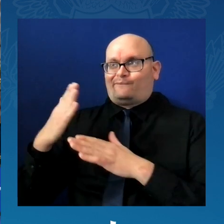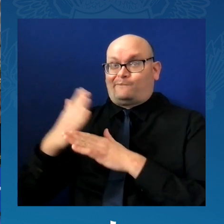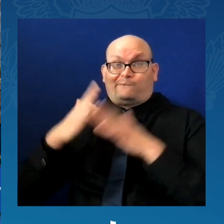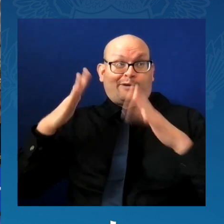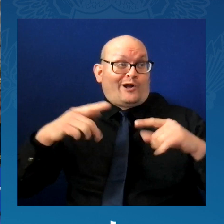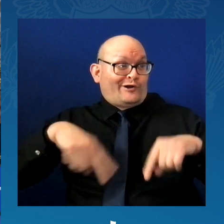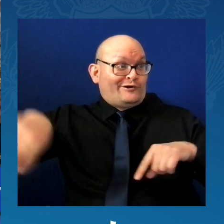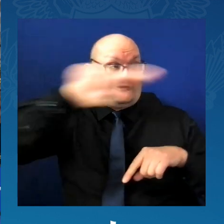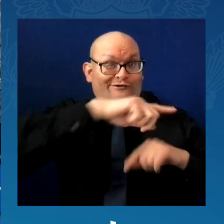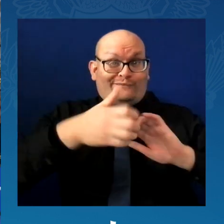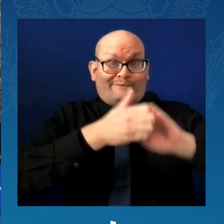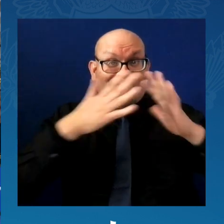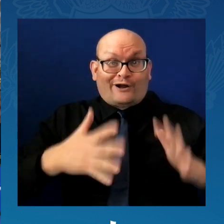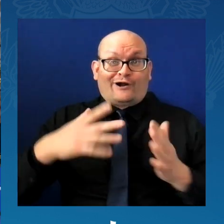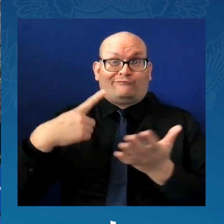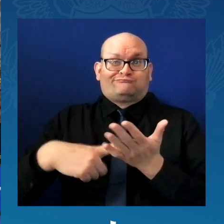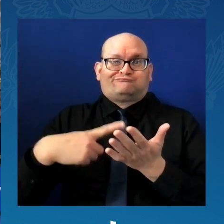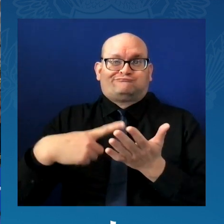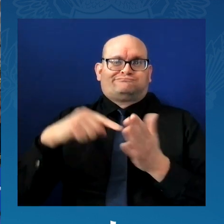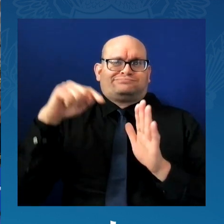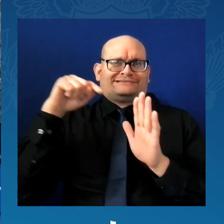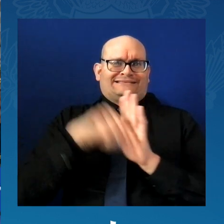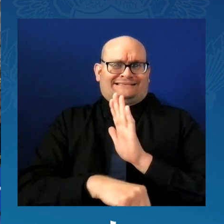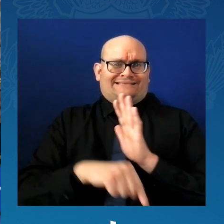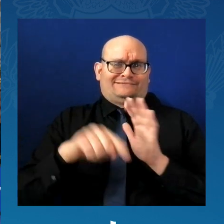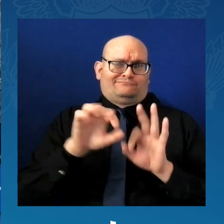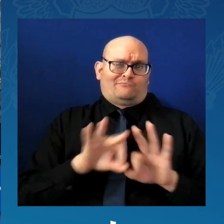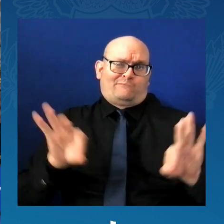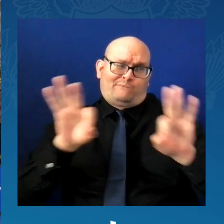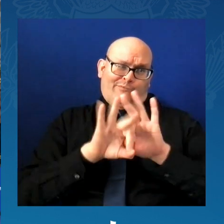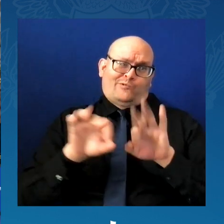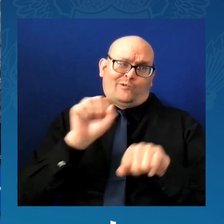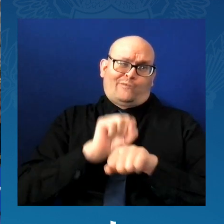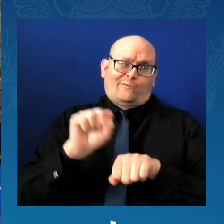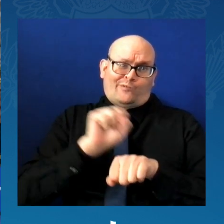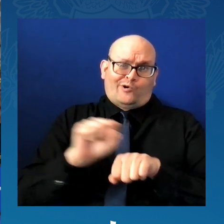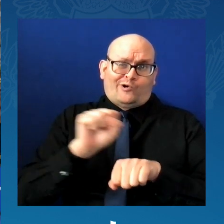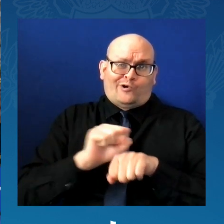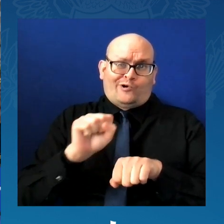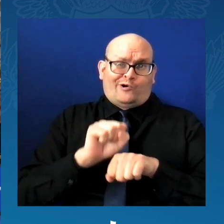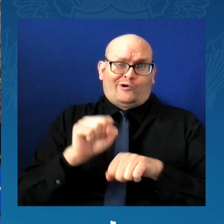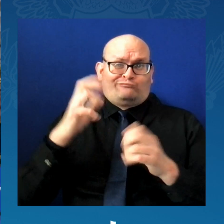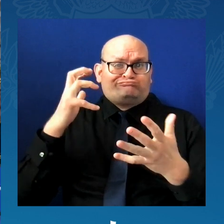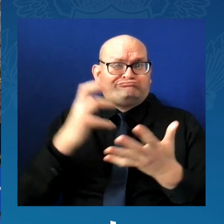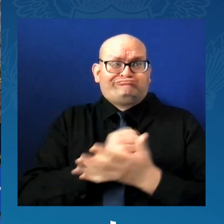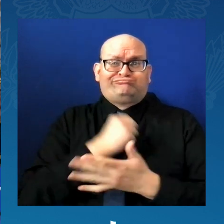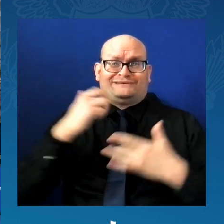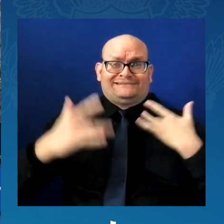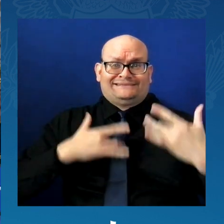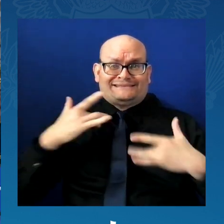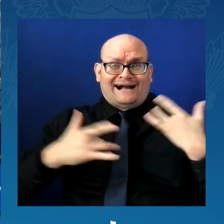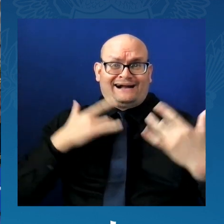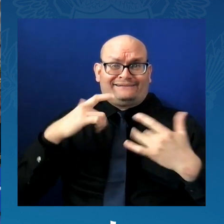about this important work. So this is an exciting time to be working in the realm of science and technology. The Chips and Science Act